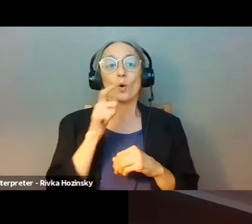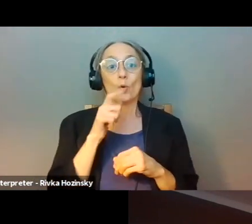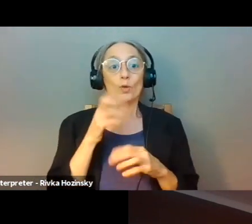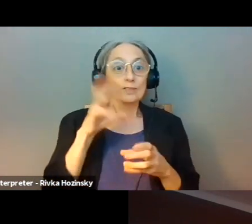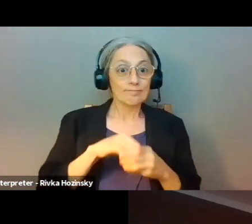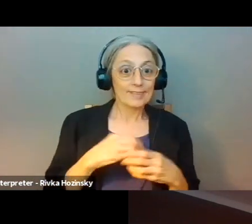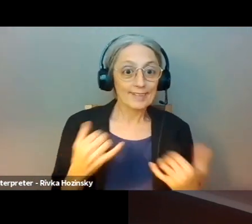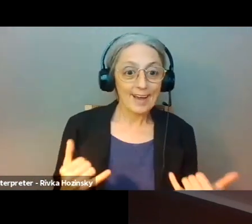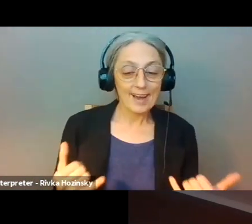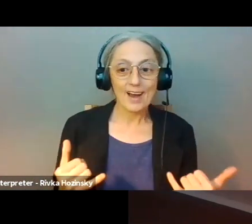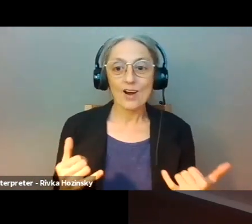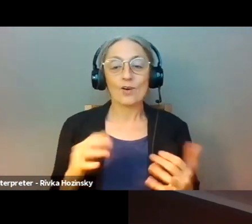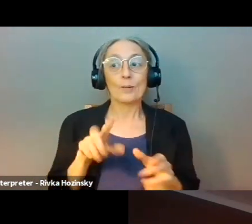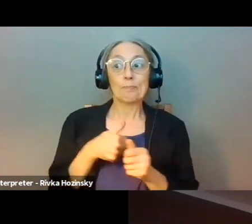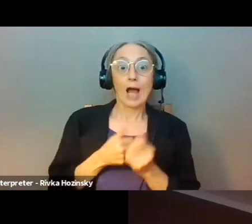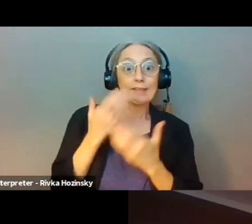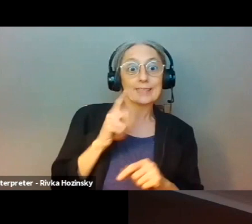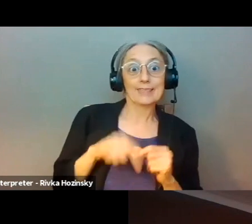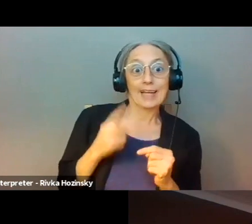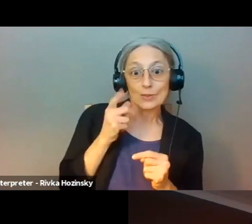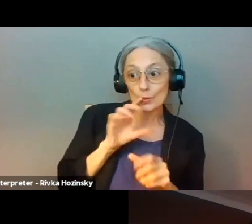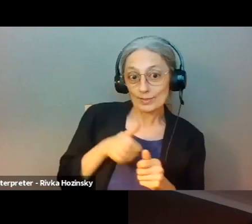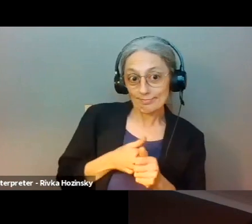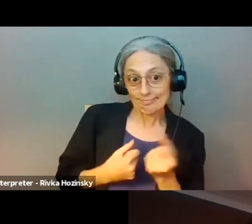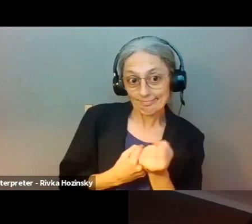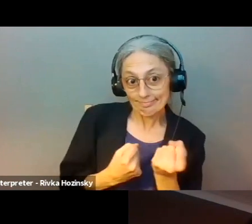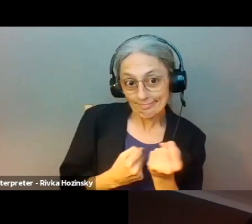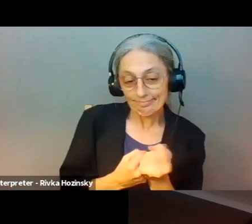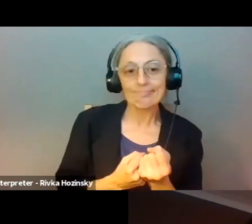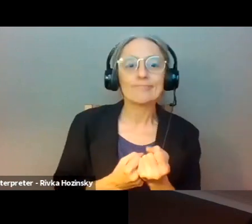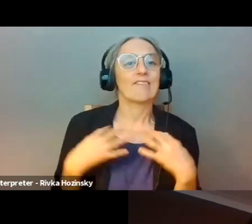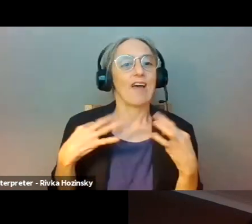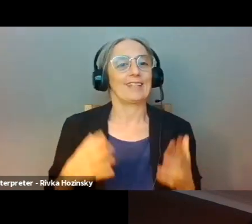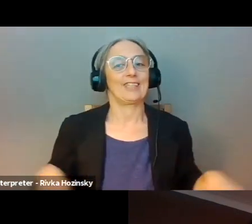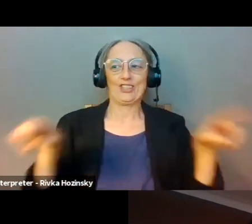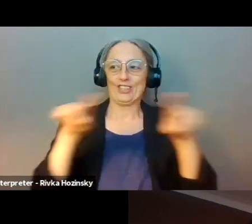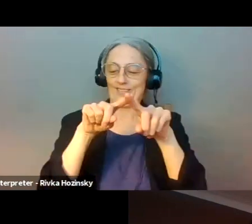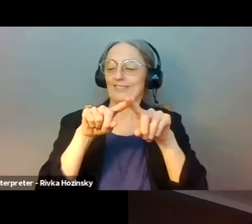We're a volunteer organization. So it's not to say that it can't be volunteers doing this or more staff